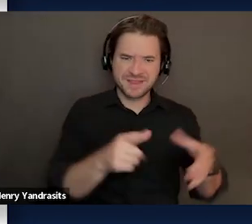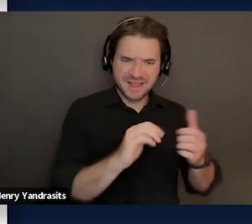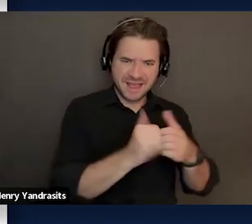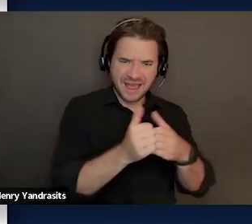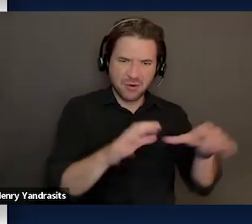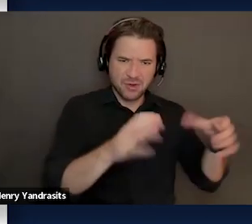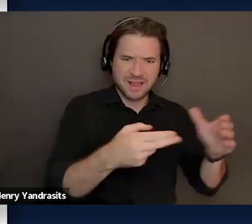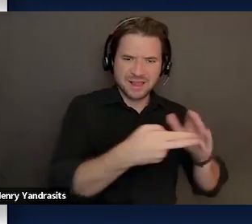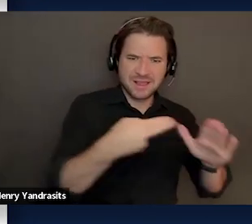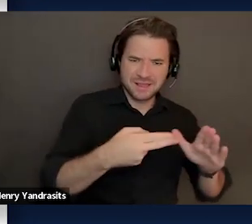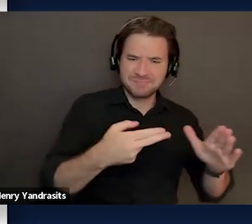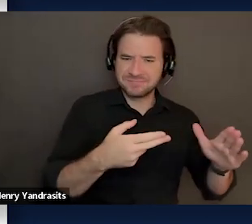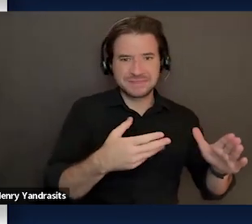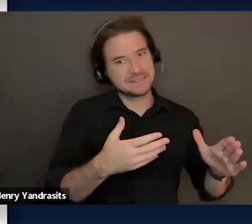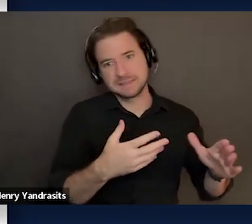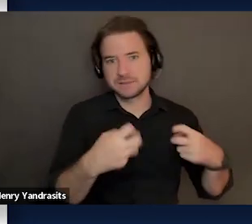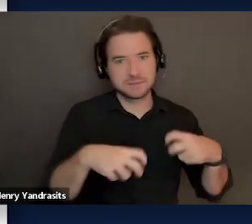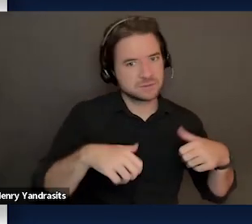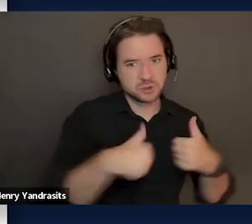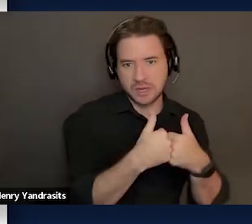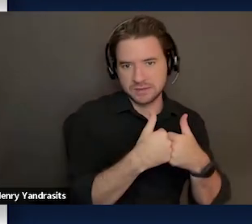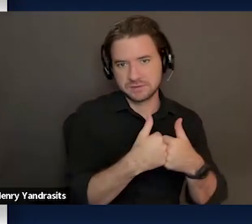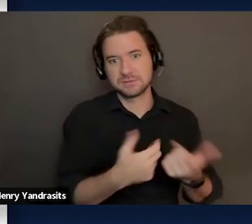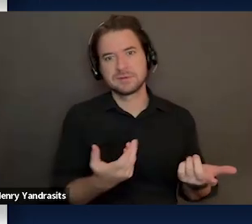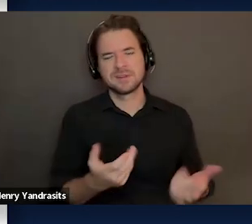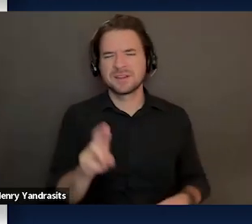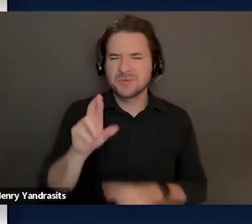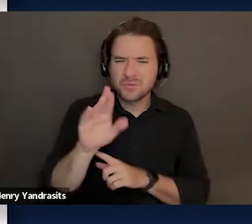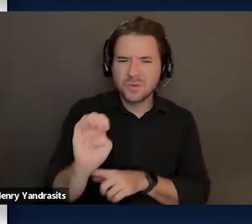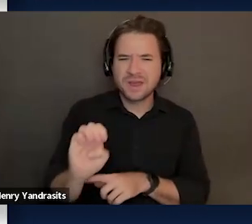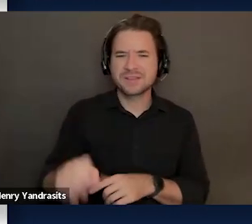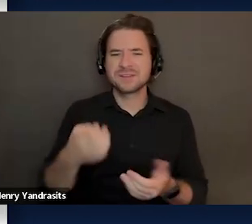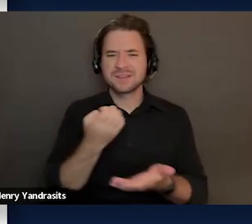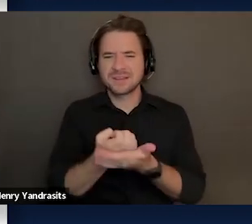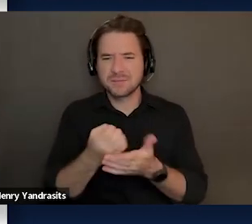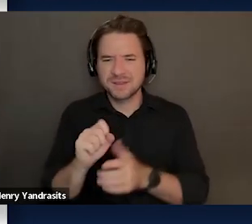There are many definitions of various social positions and statuses, like race and like socioeconomic status.